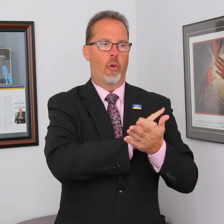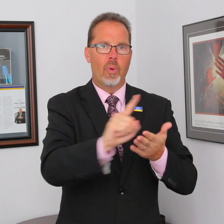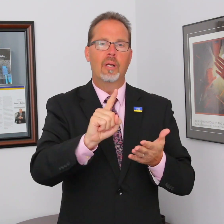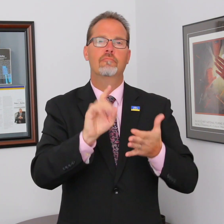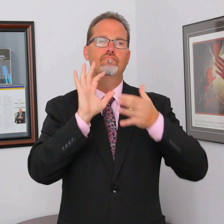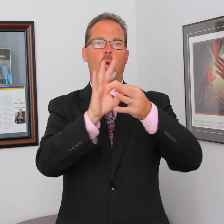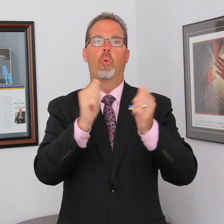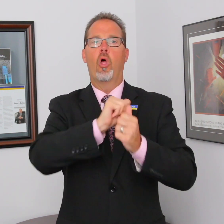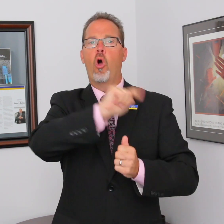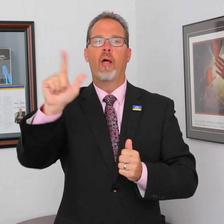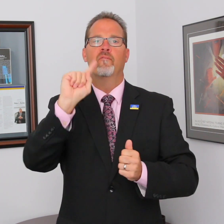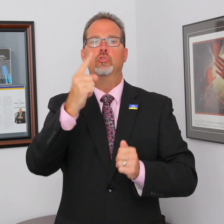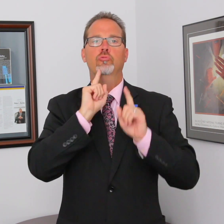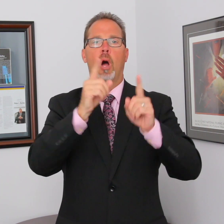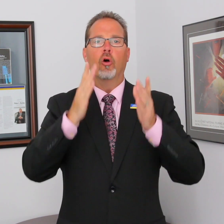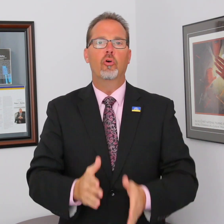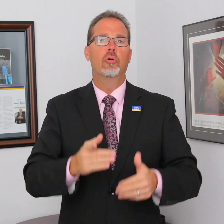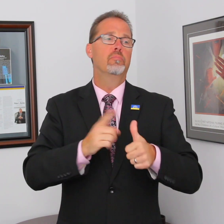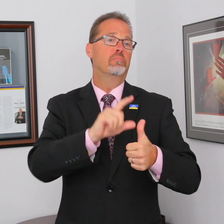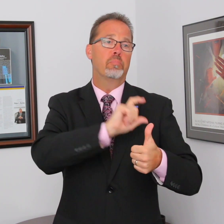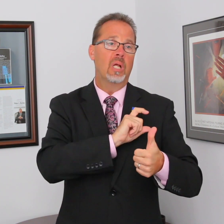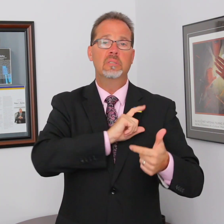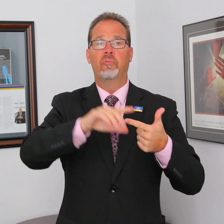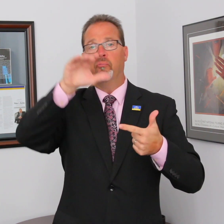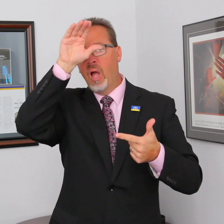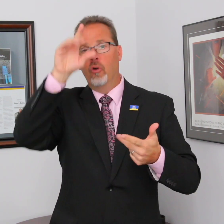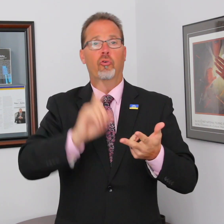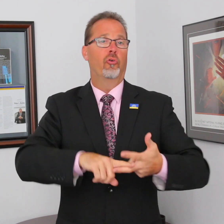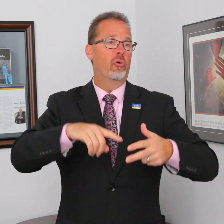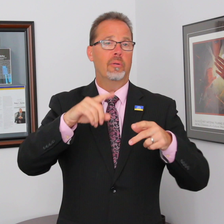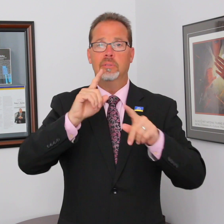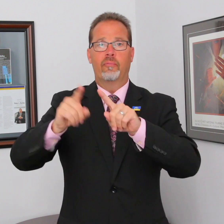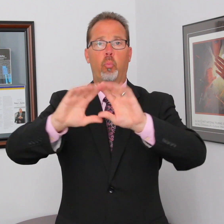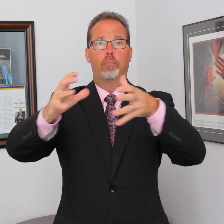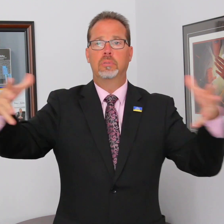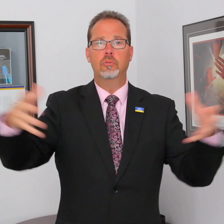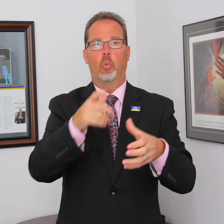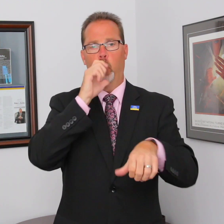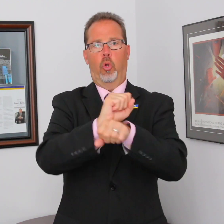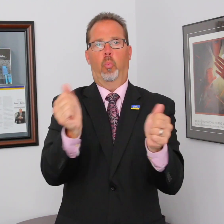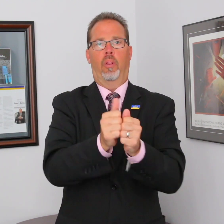was started last year as an annual event. We include all the local first responders such as firemen and the police officers from our local